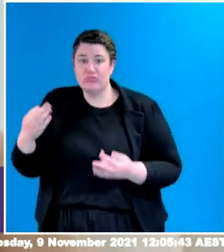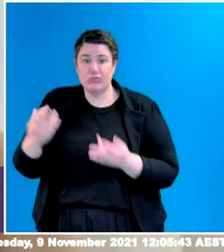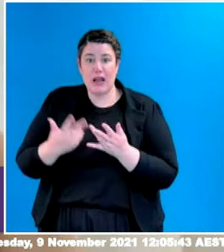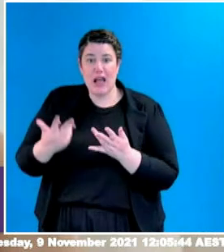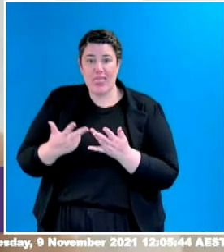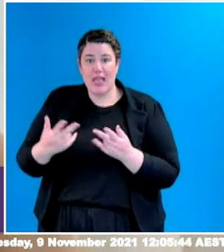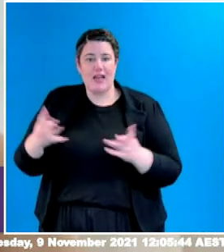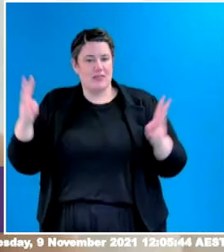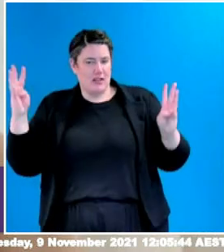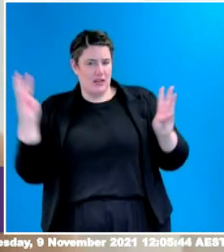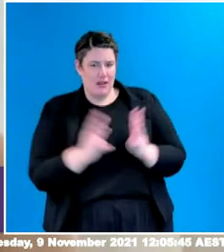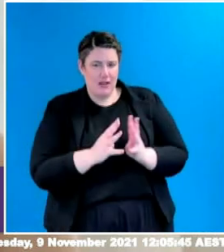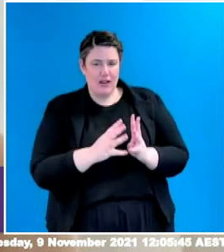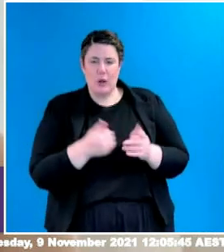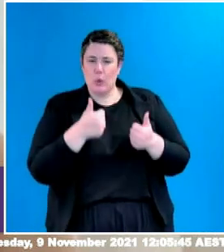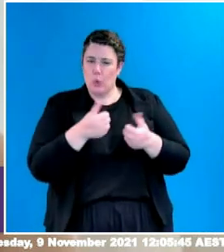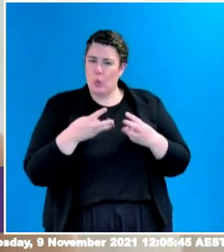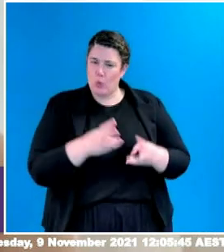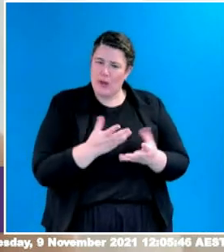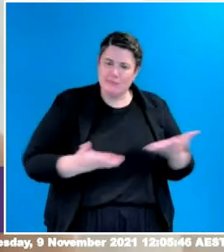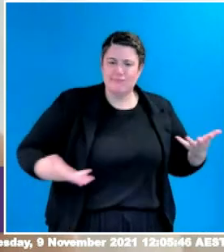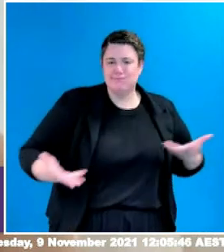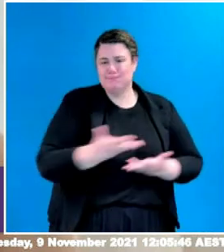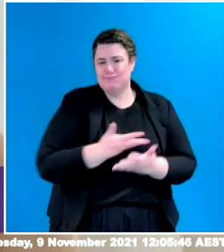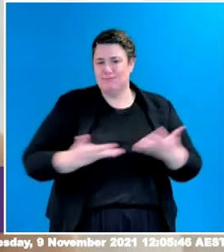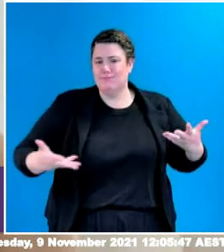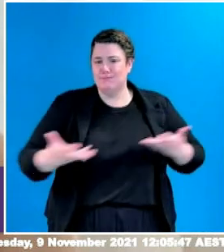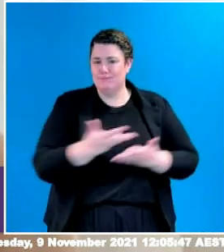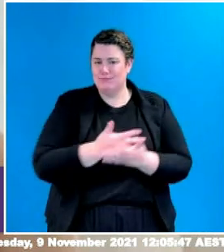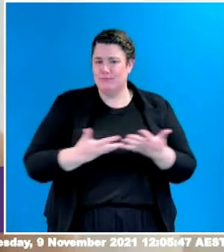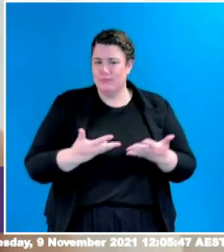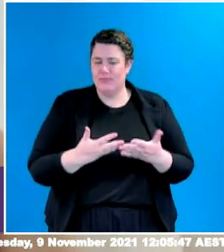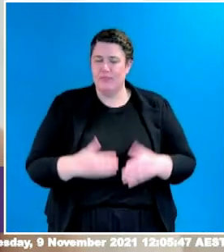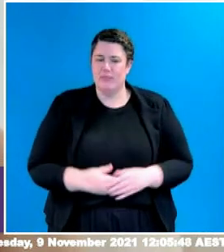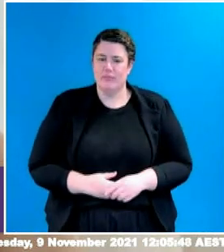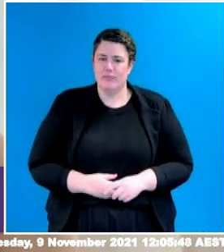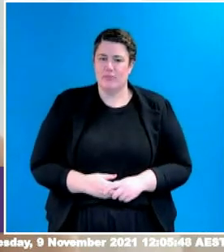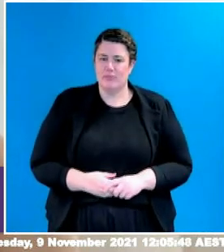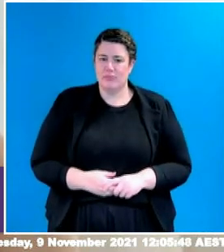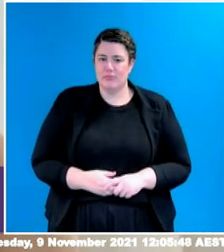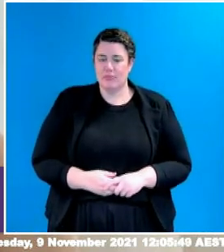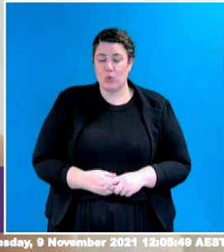So the Disability Leadership Institute provides membership spaces for people,